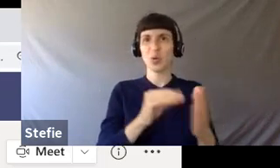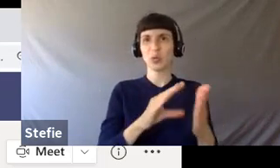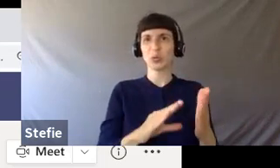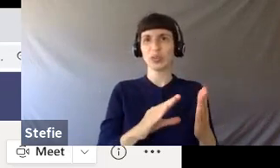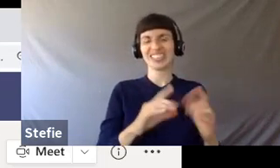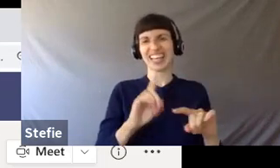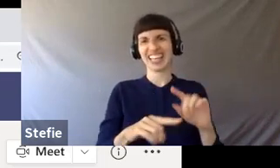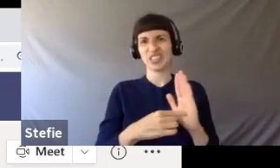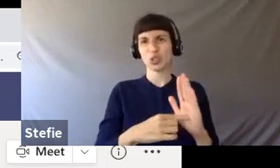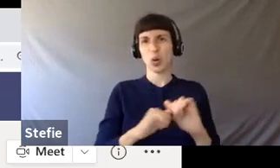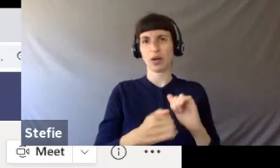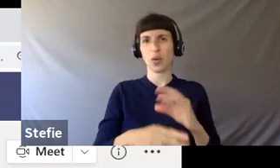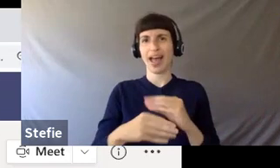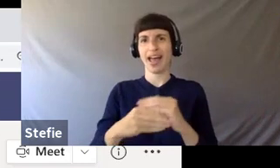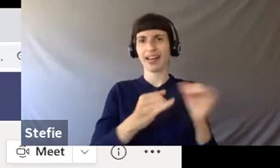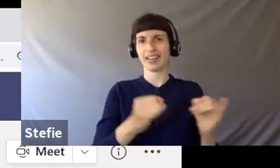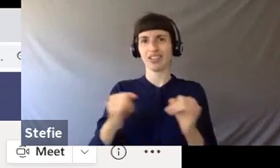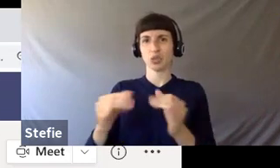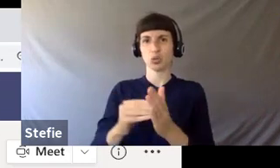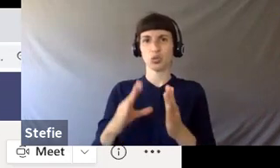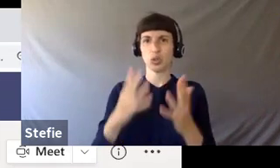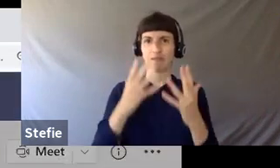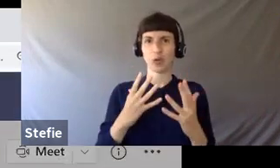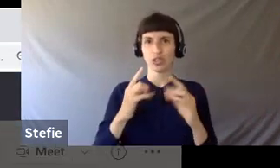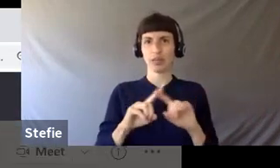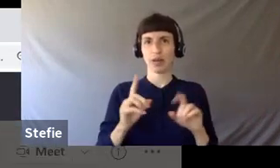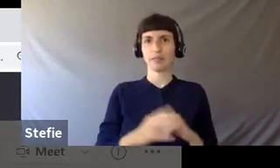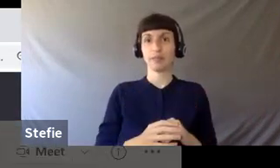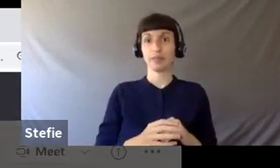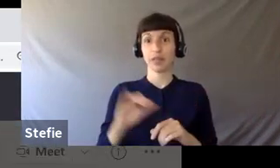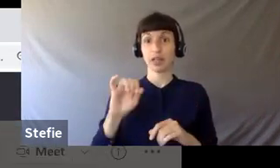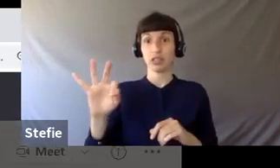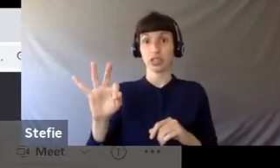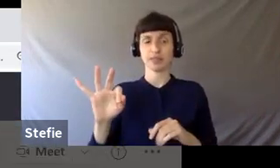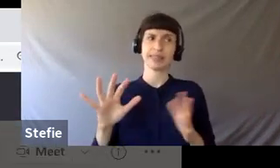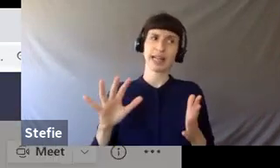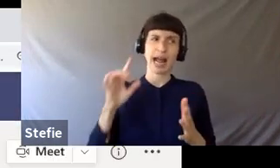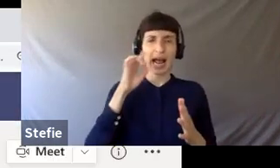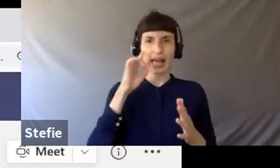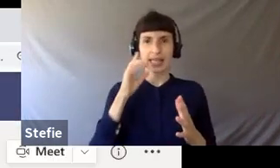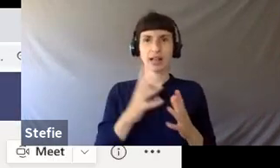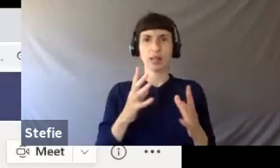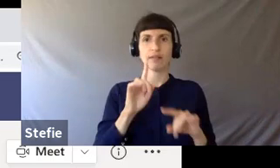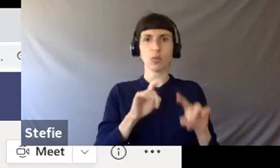With that, Jeff, do we have any last questions I can try to answer?